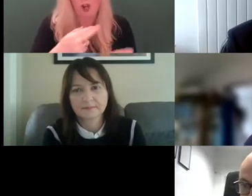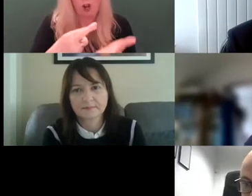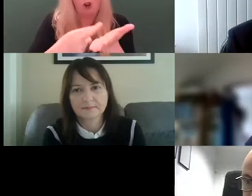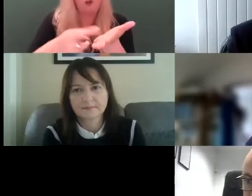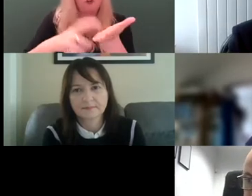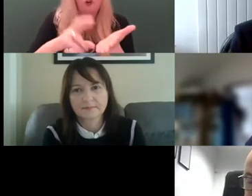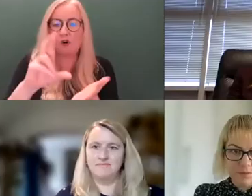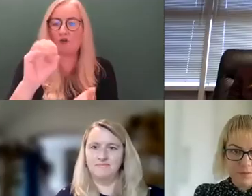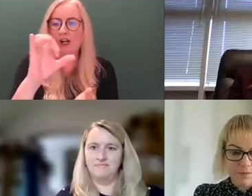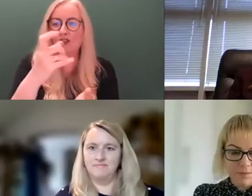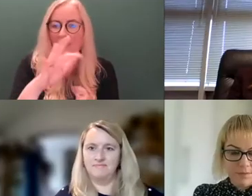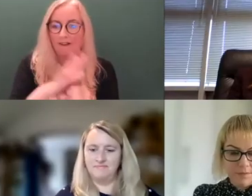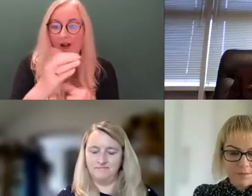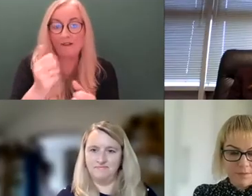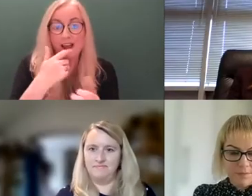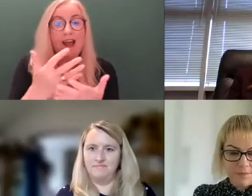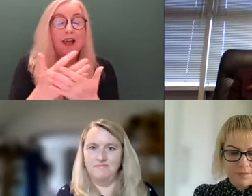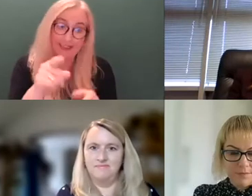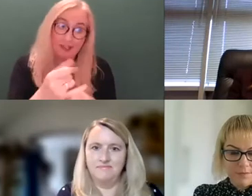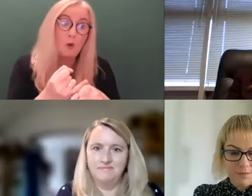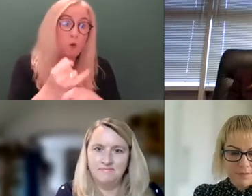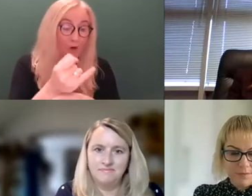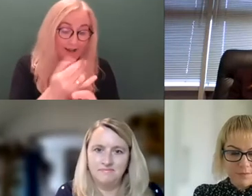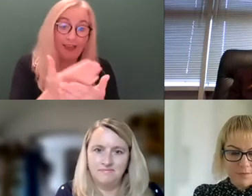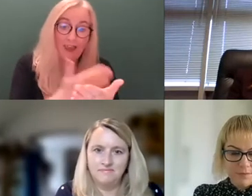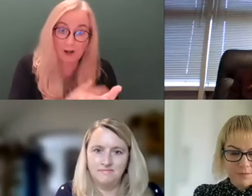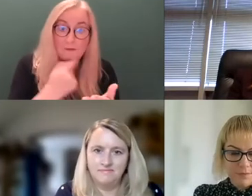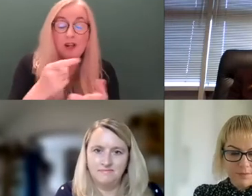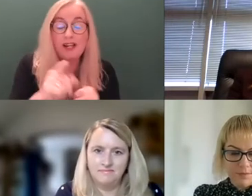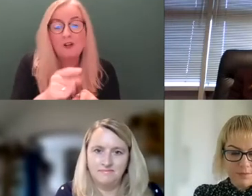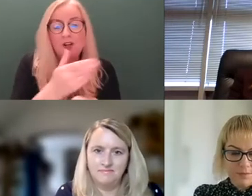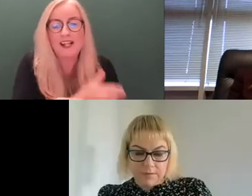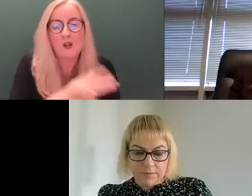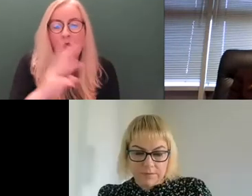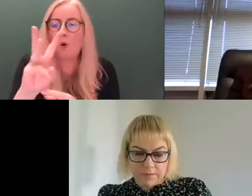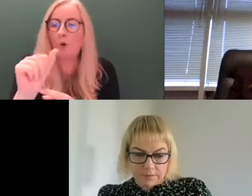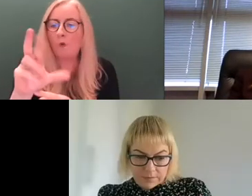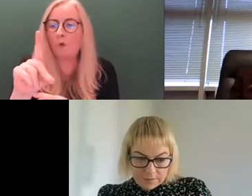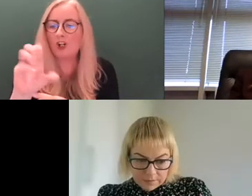this long awaited legislation will commence the wind down of wardship, the wardship system